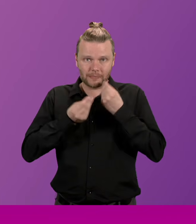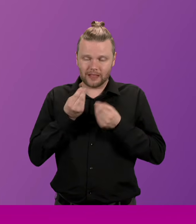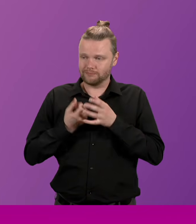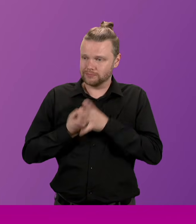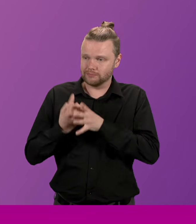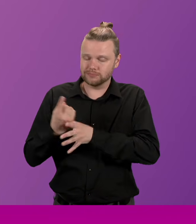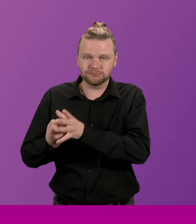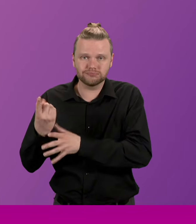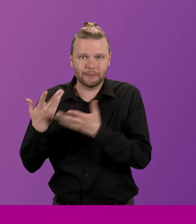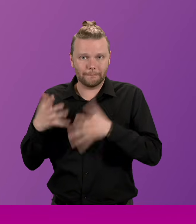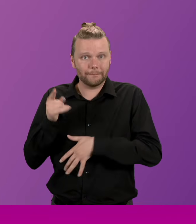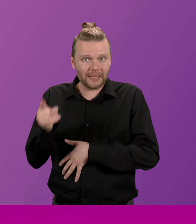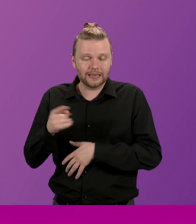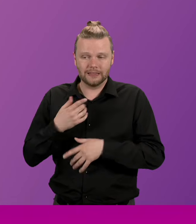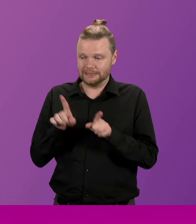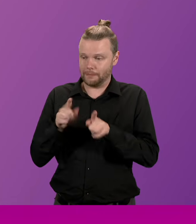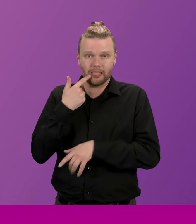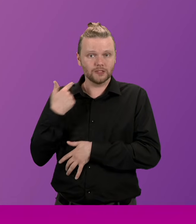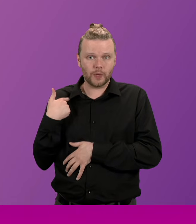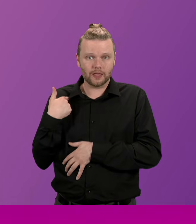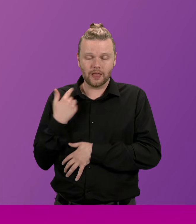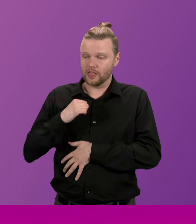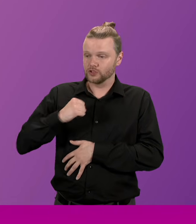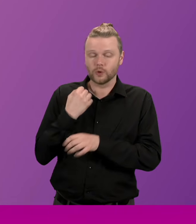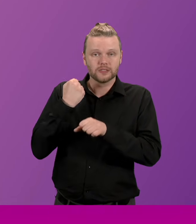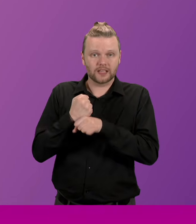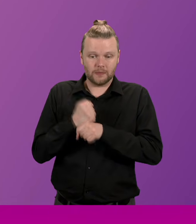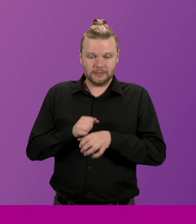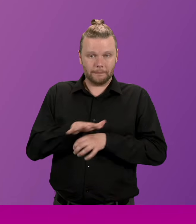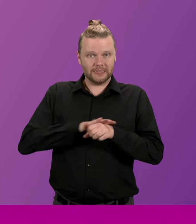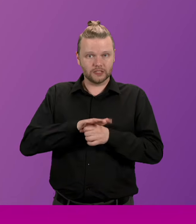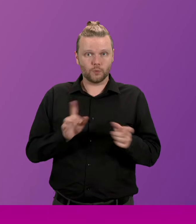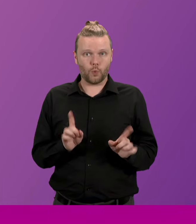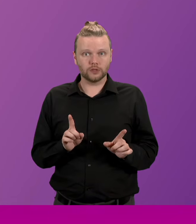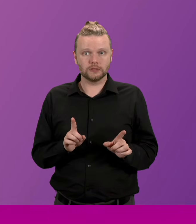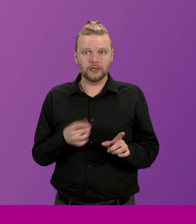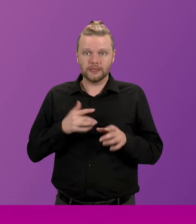at First Minister’s question time last week—the Scottish Government’s position is founded in